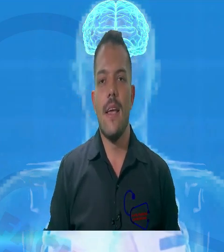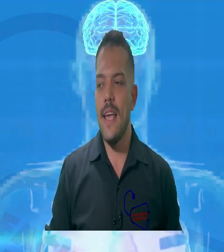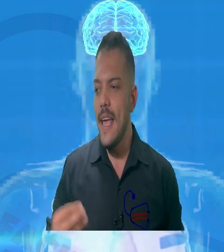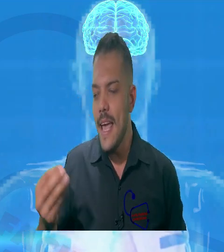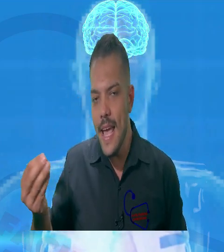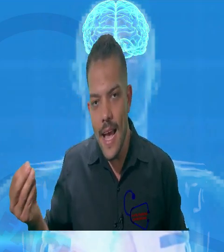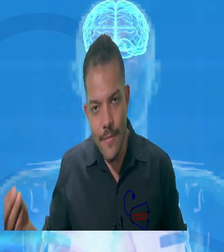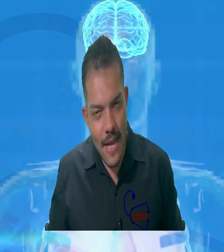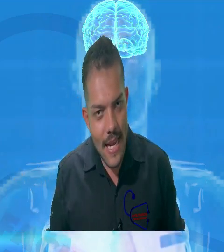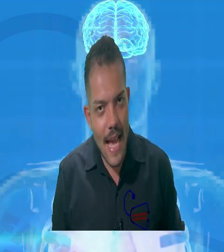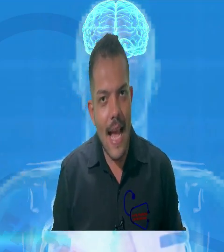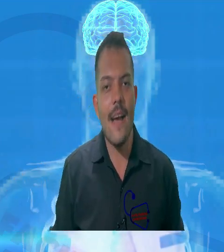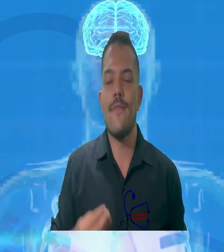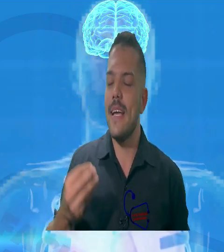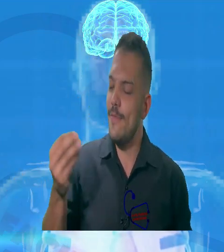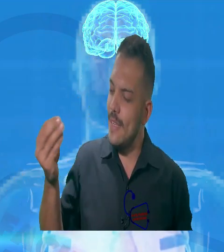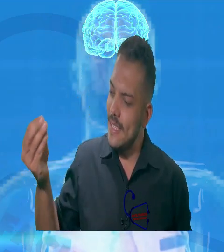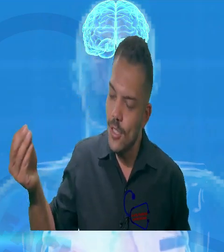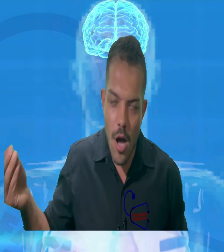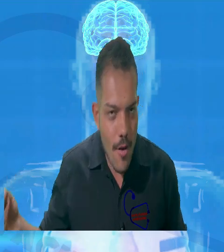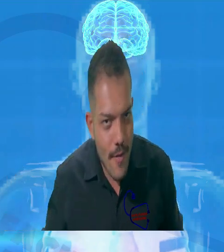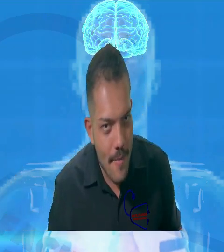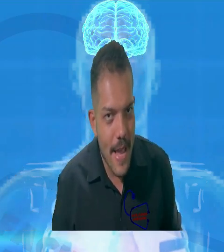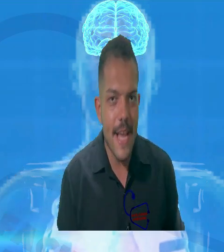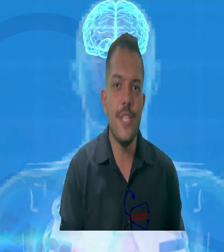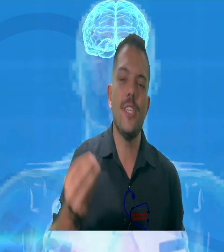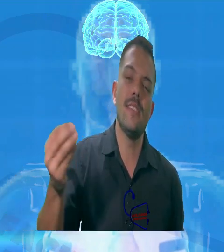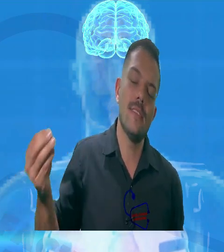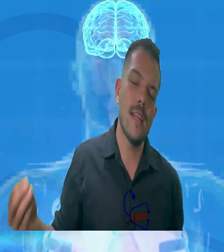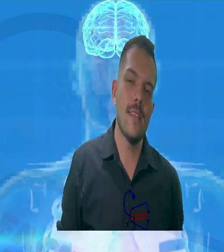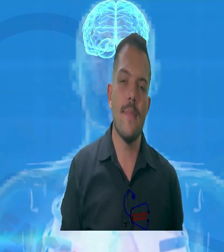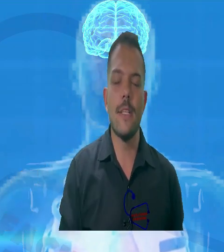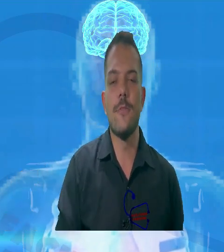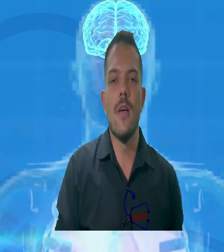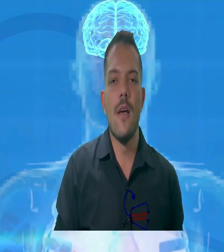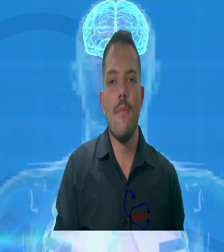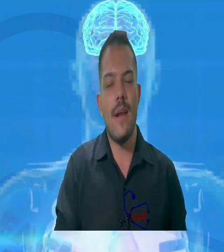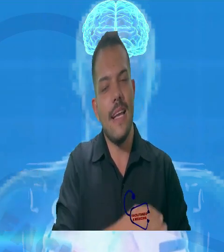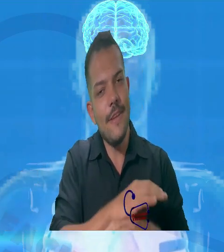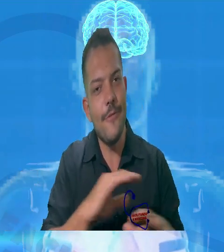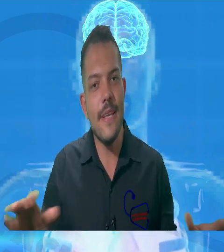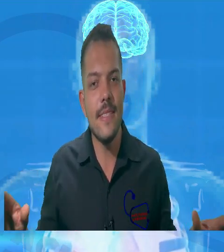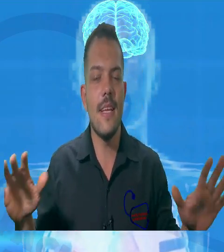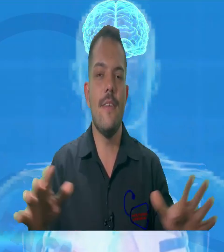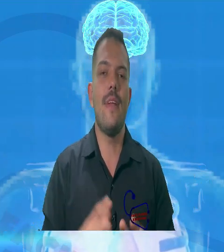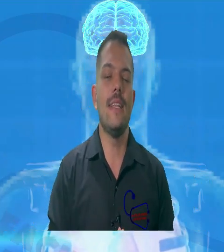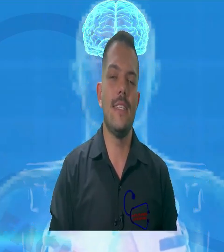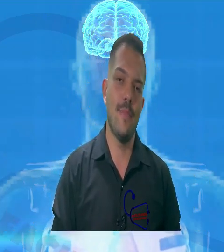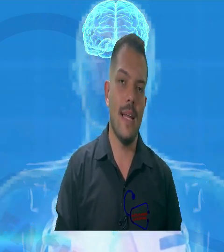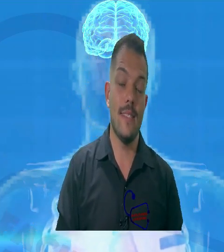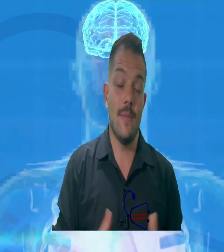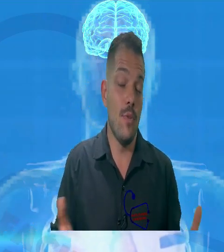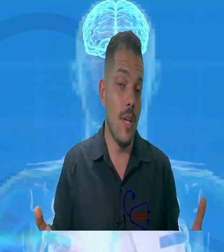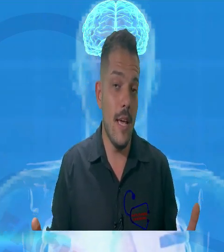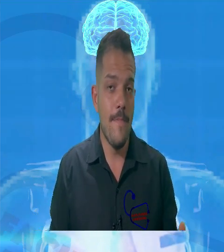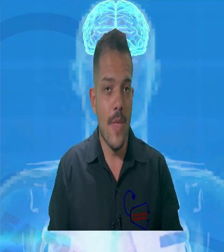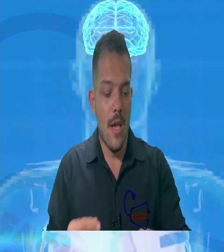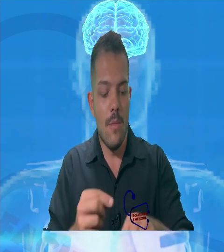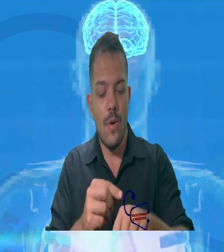follow-up with your doctor, you will